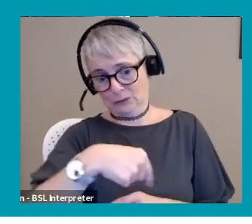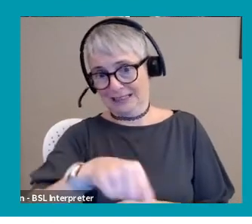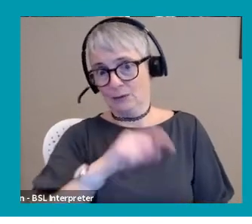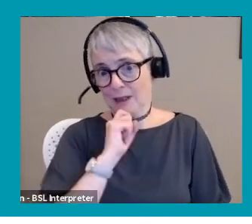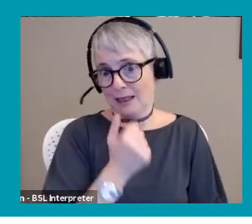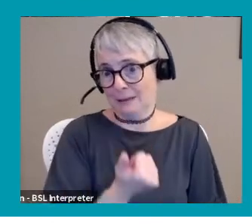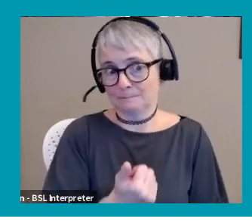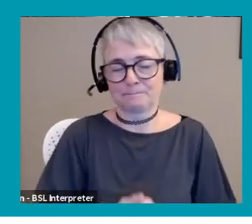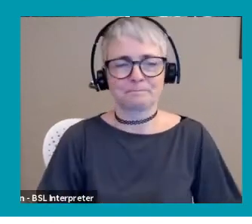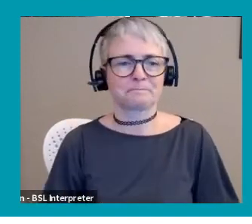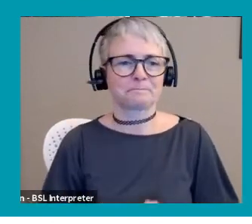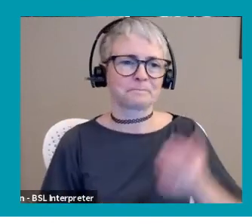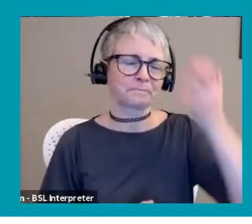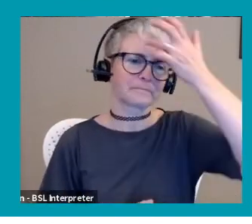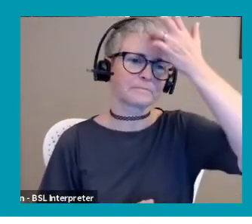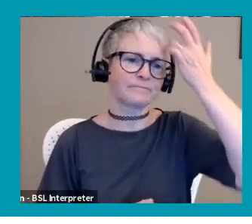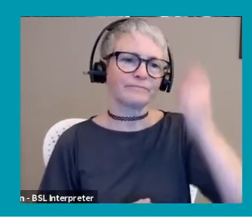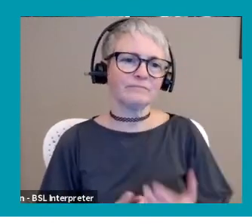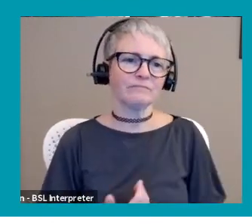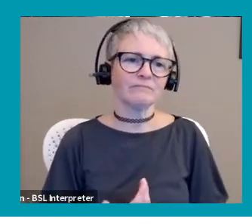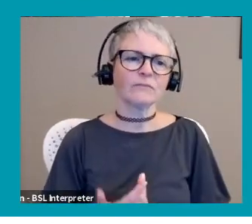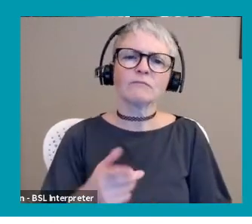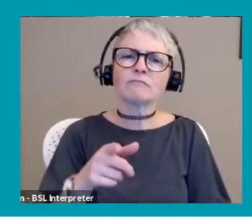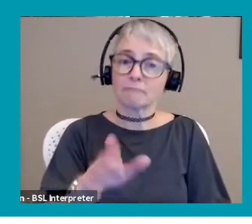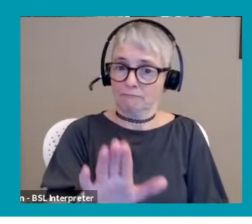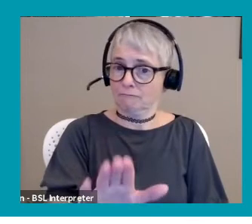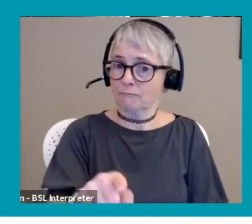Here's a tip, job alerts.